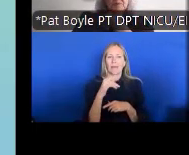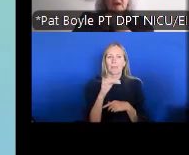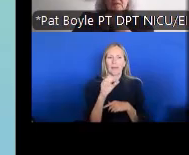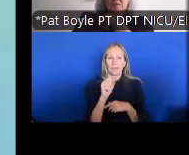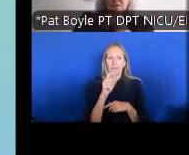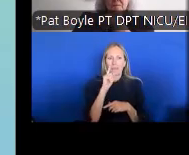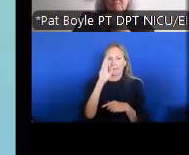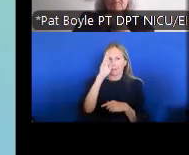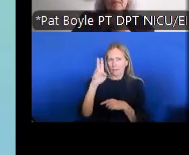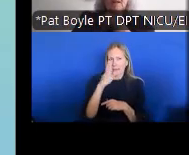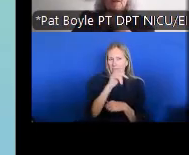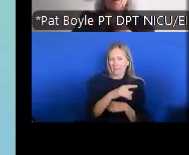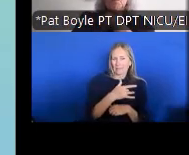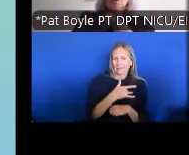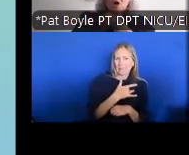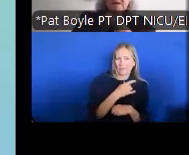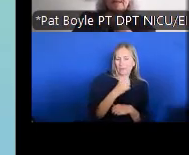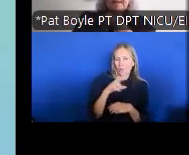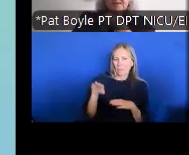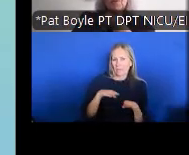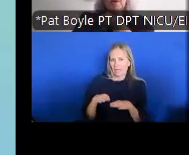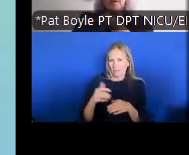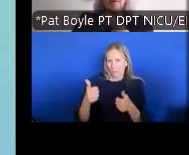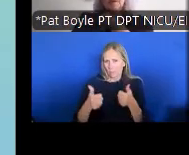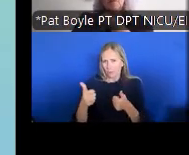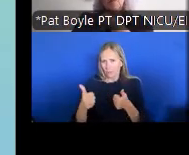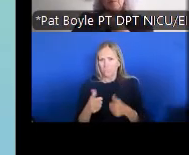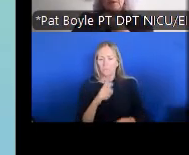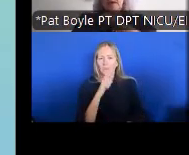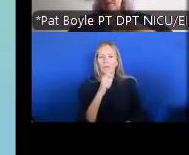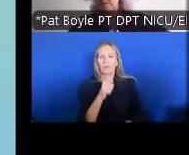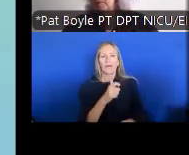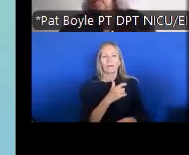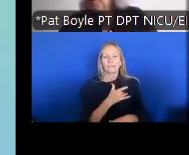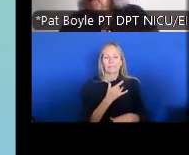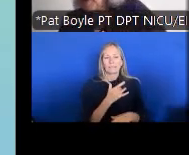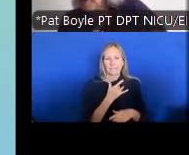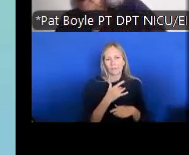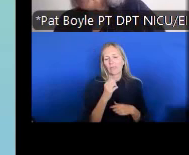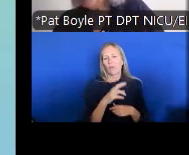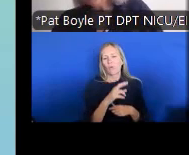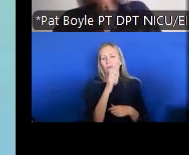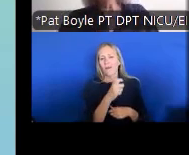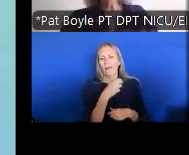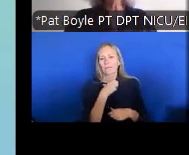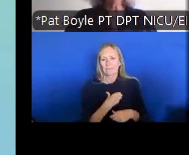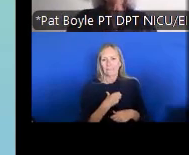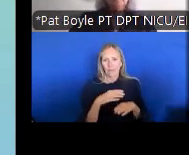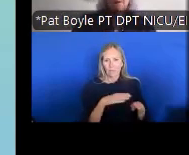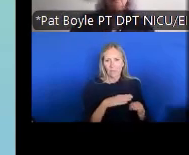behavior? So non-sensory, undesirable behavior happens